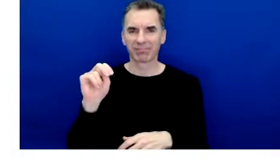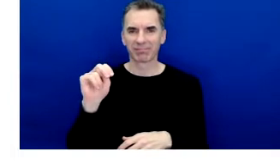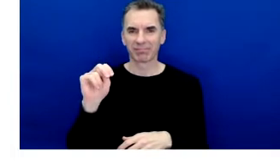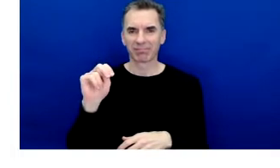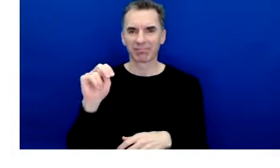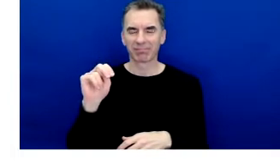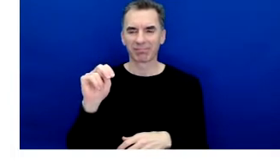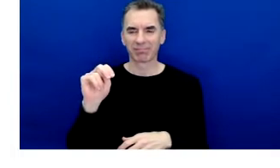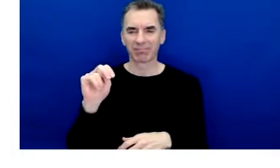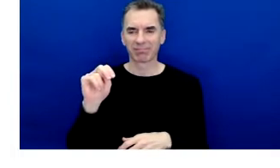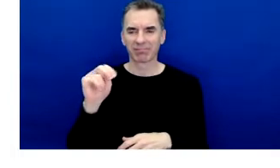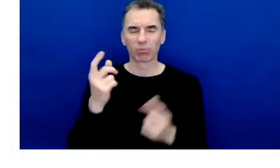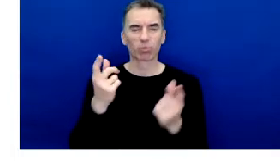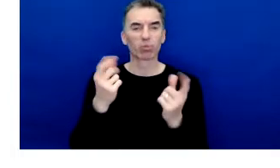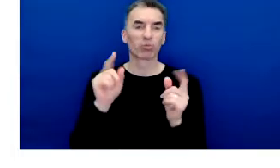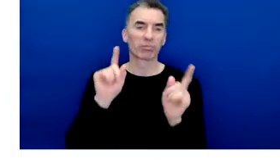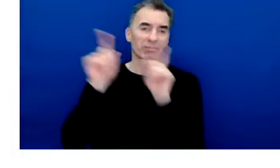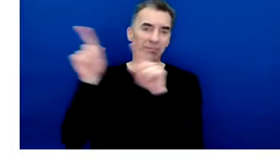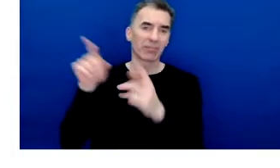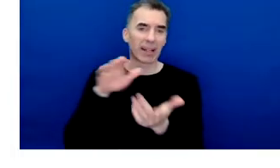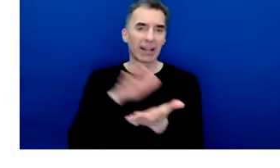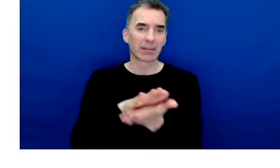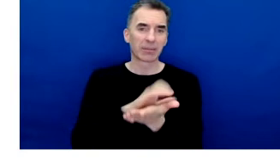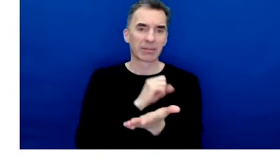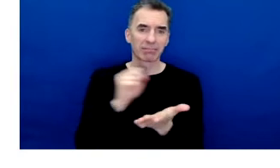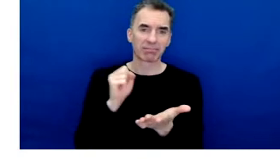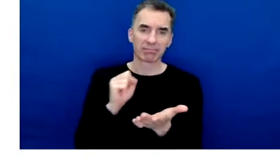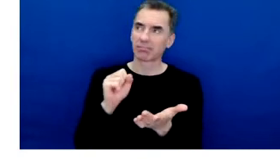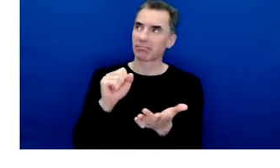you got to go to your academic center and see what they say about a template so